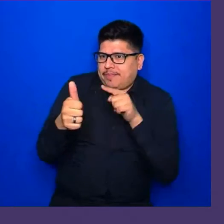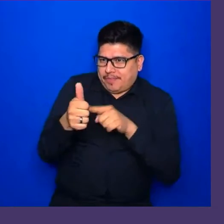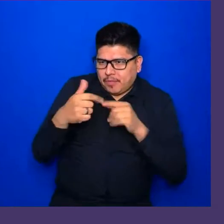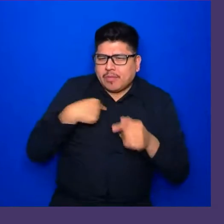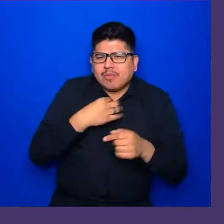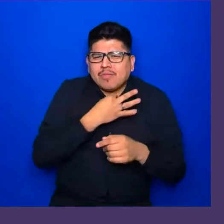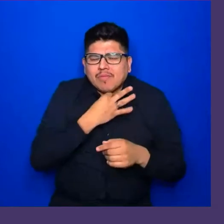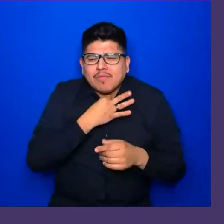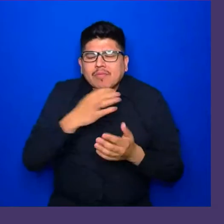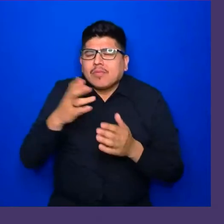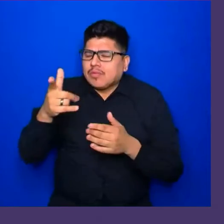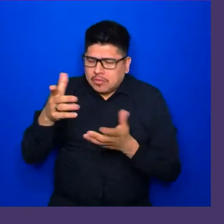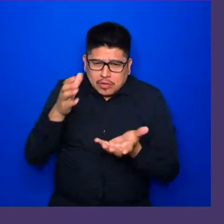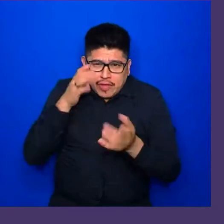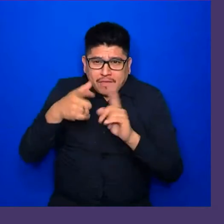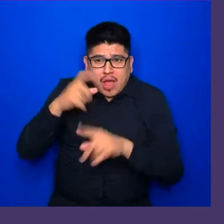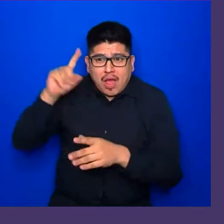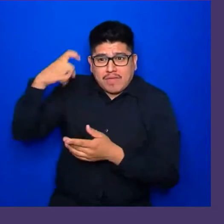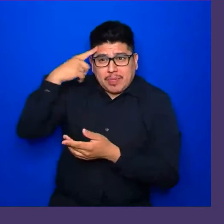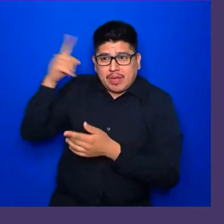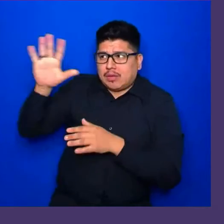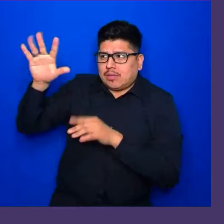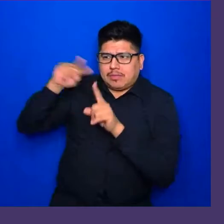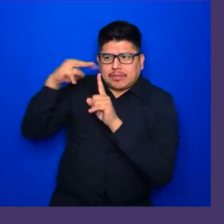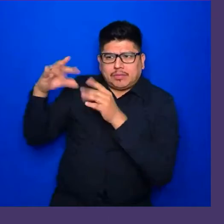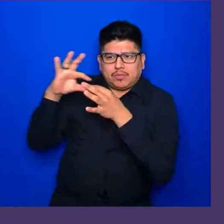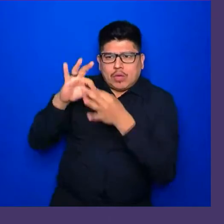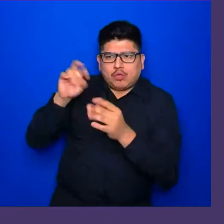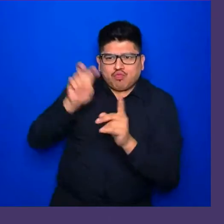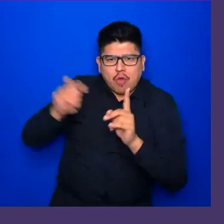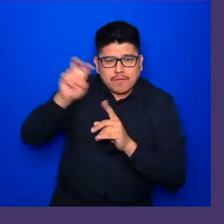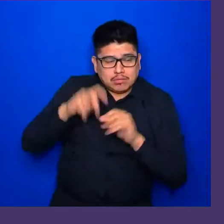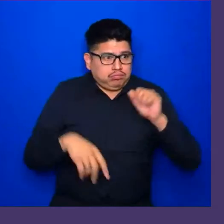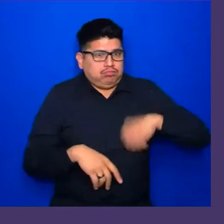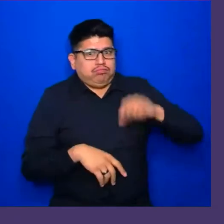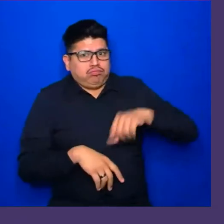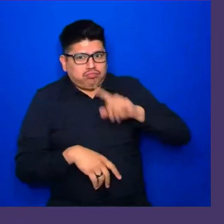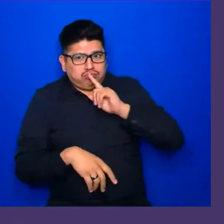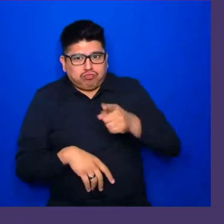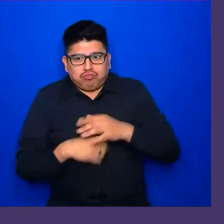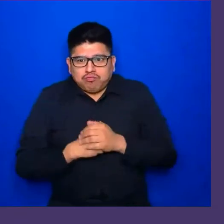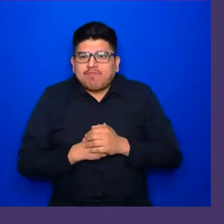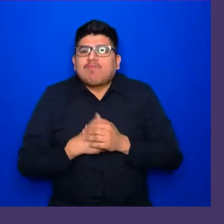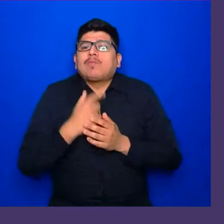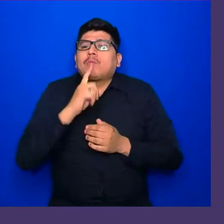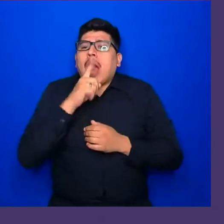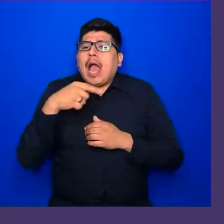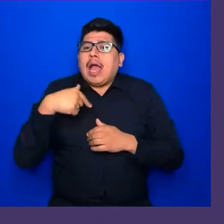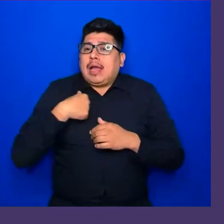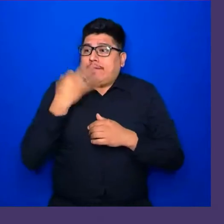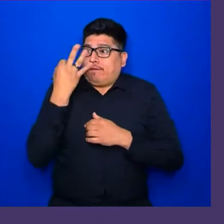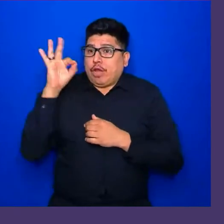were just in France a couple of weeks ago talking to them as they're getting ready for the Olympics and Paralympics.